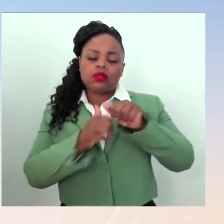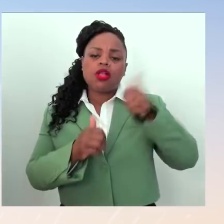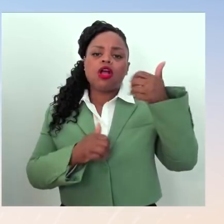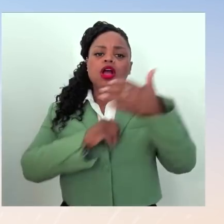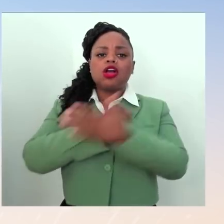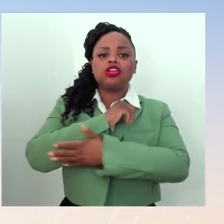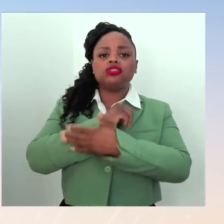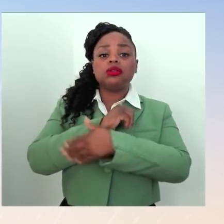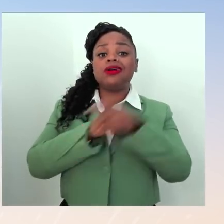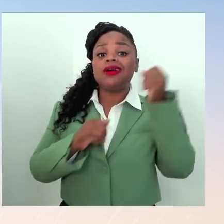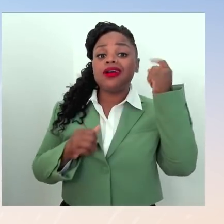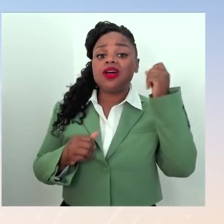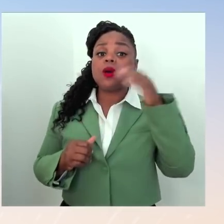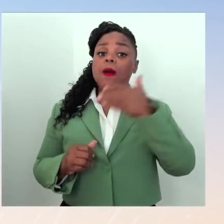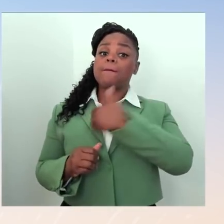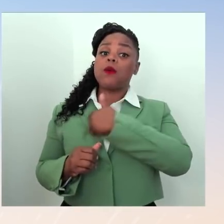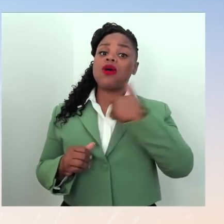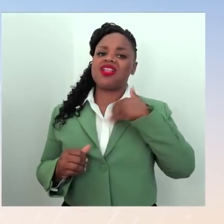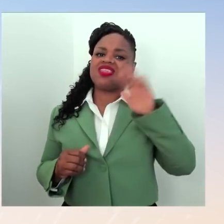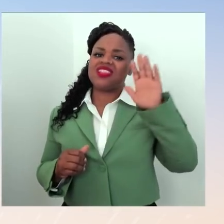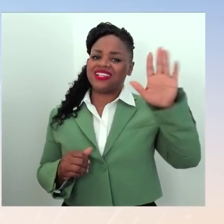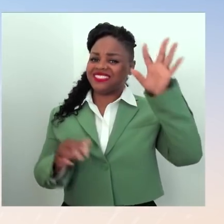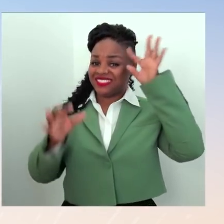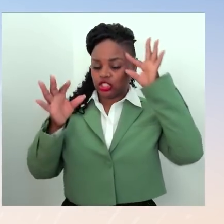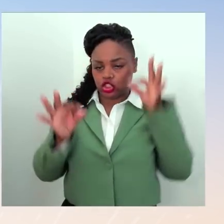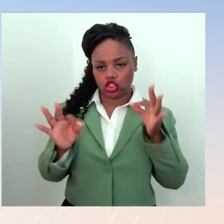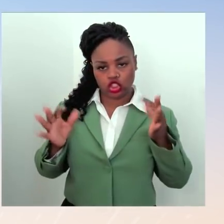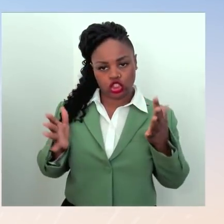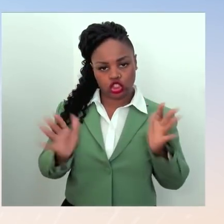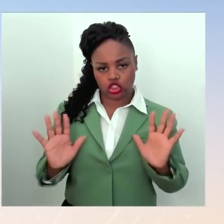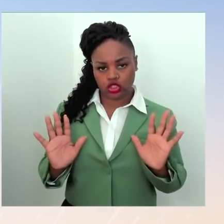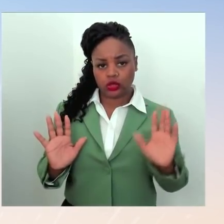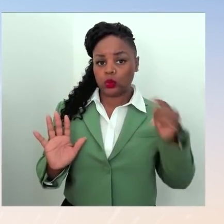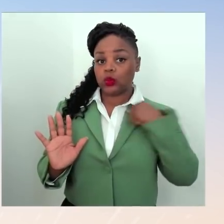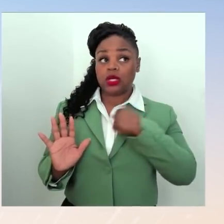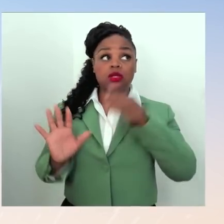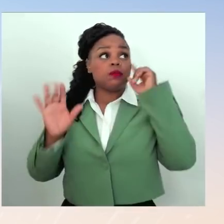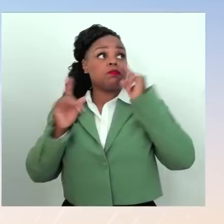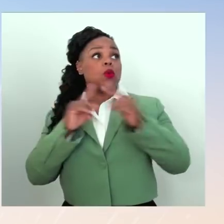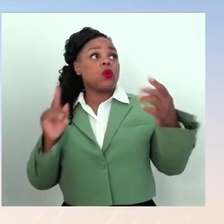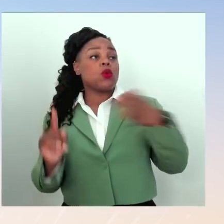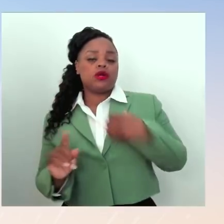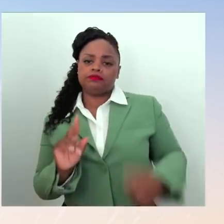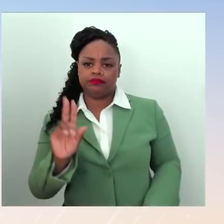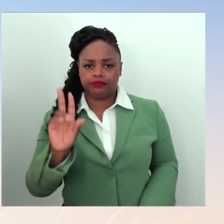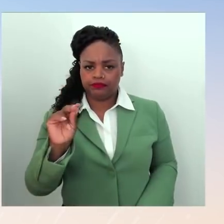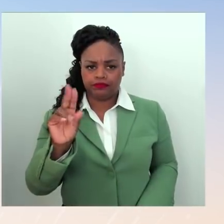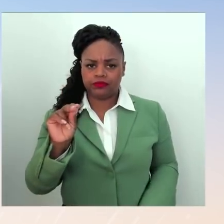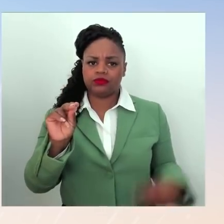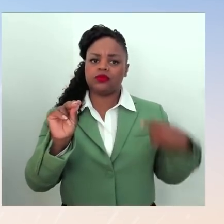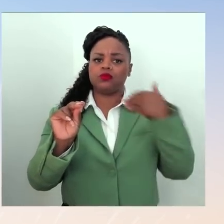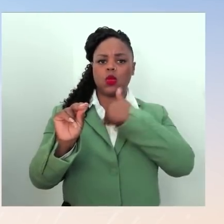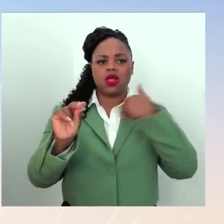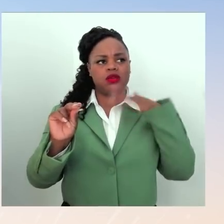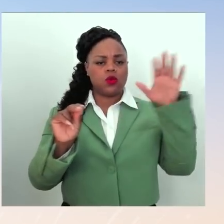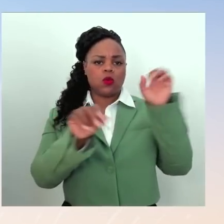We have in no way opposed Poland transferring planes to Ukraine. But to go to the source of your question here, I think, Cecilia,